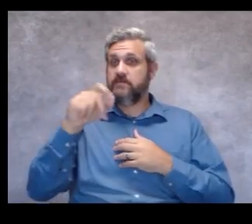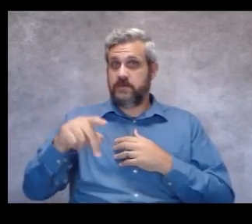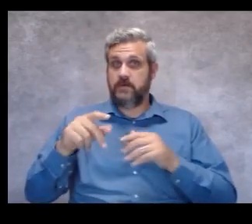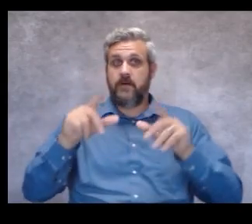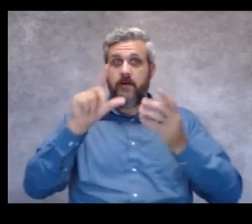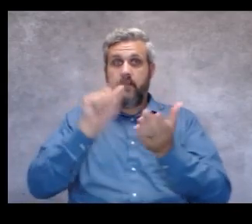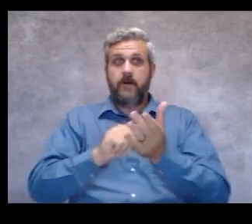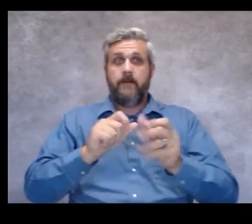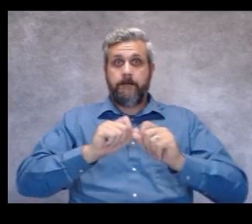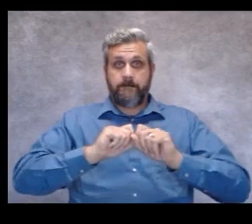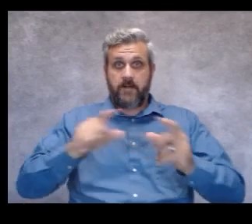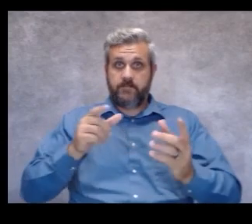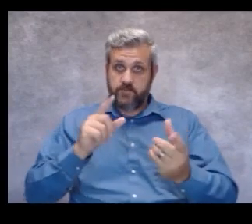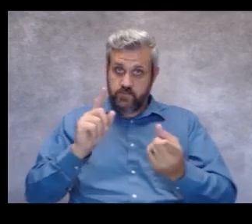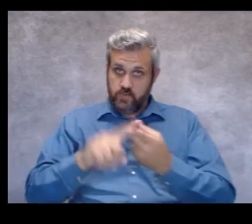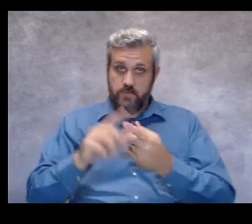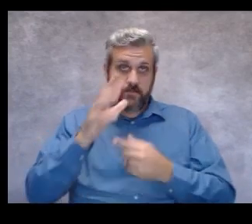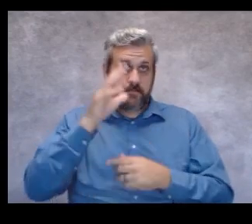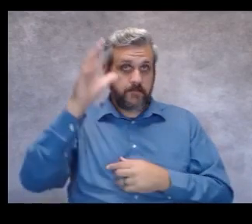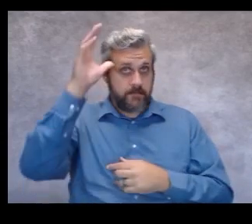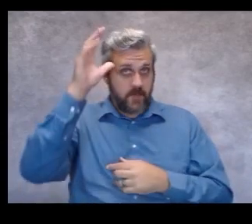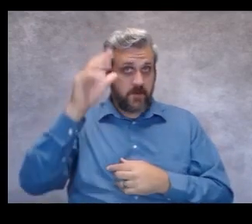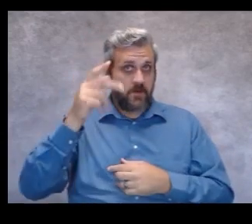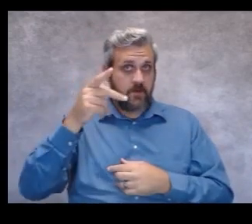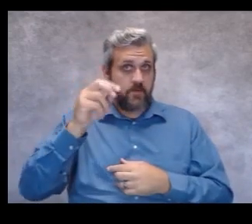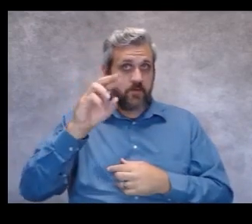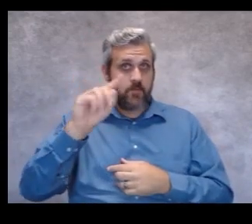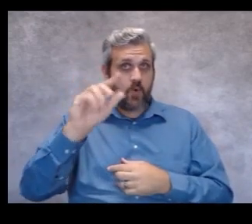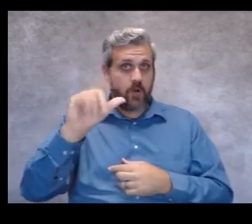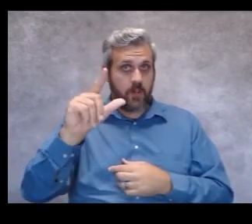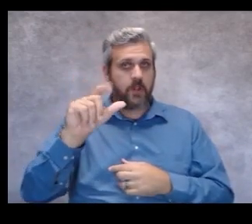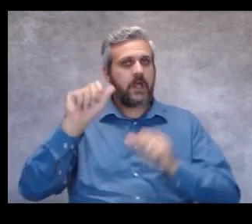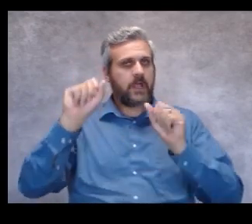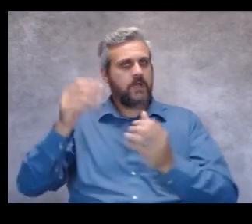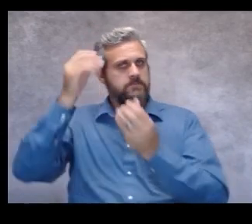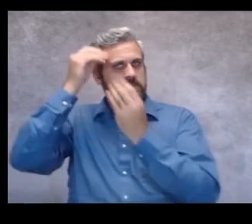has been published to the parent portal in Infinite Campus to let them know it